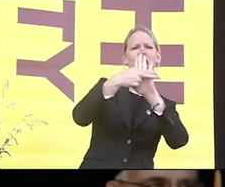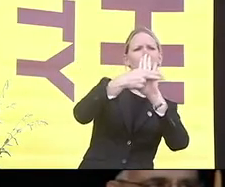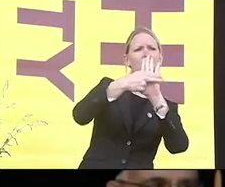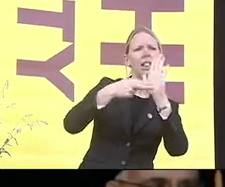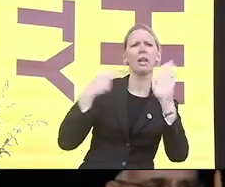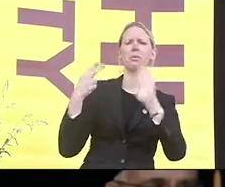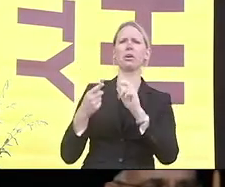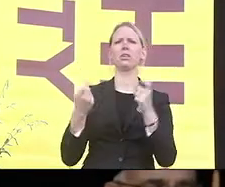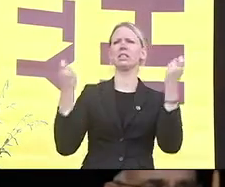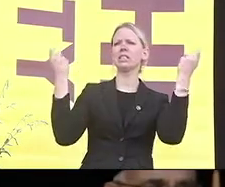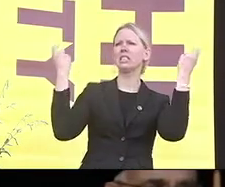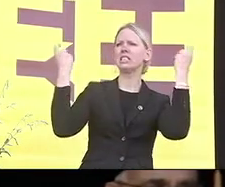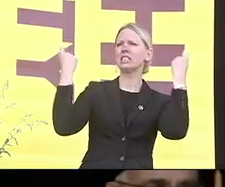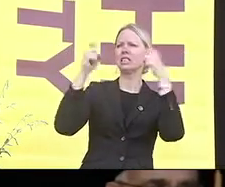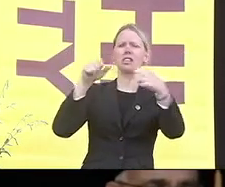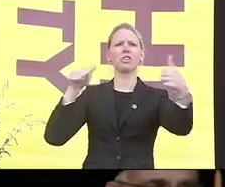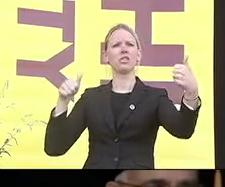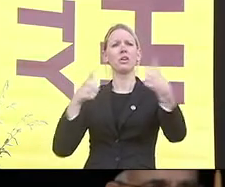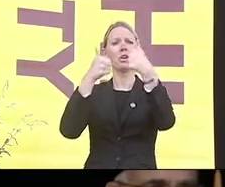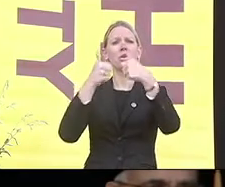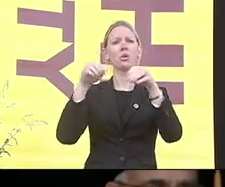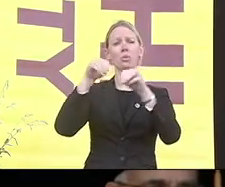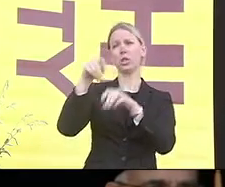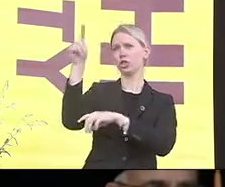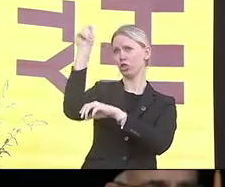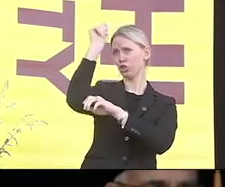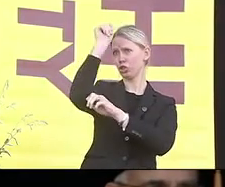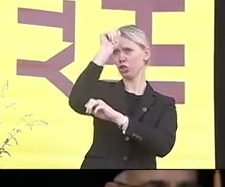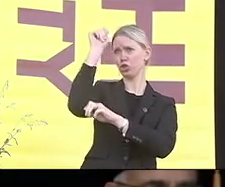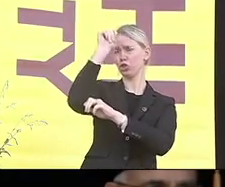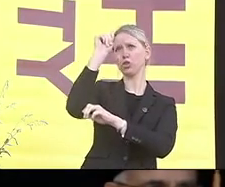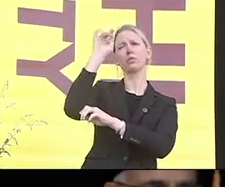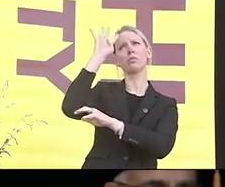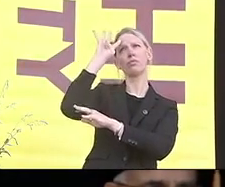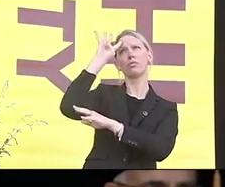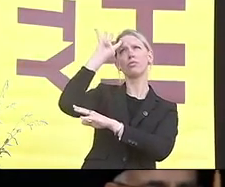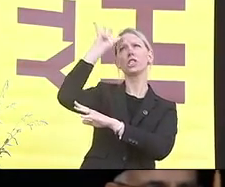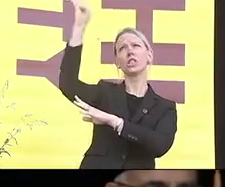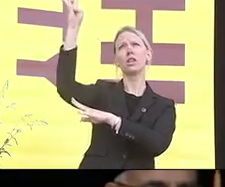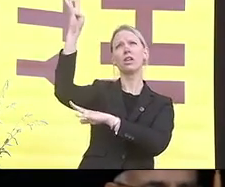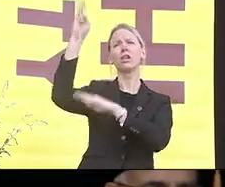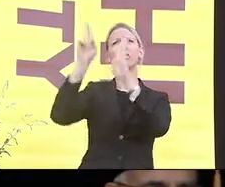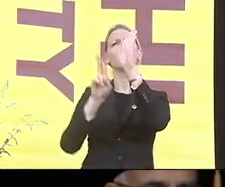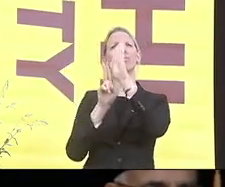When a Turkish astronomer first presents his discovery of an asteroid, he's